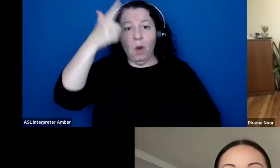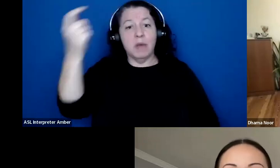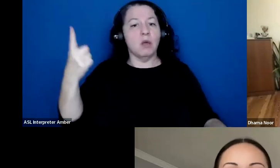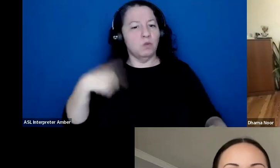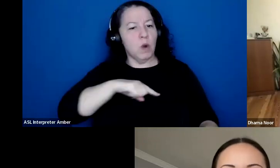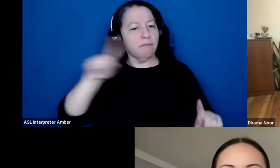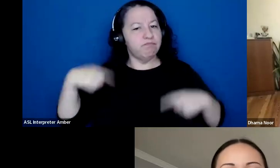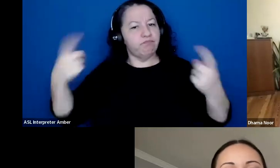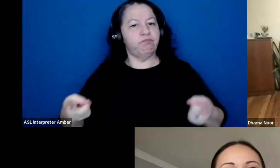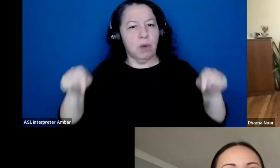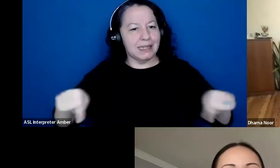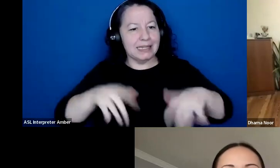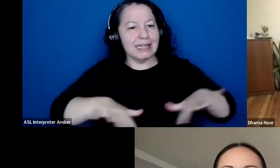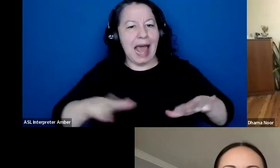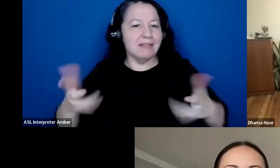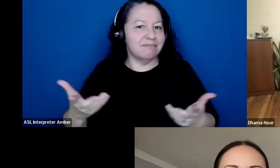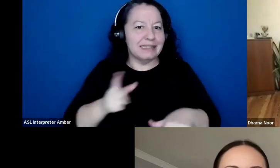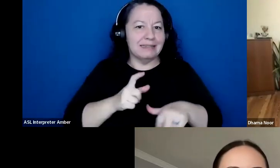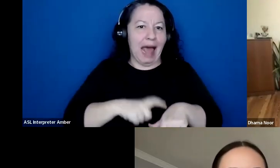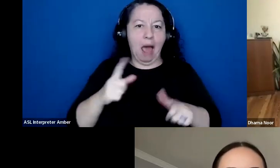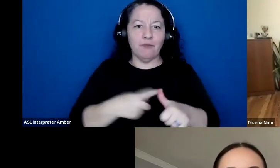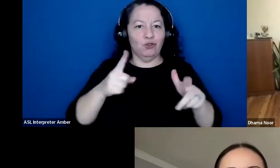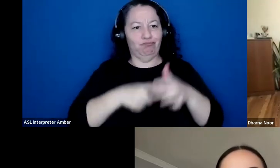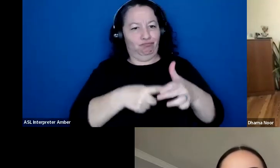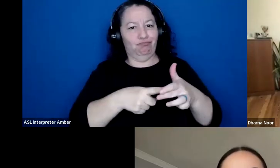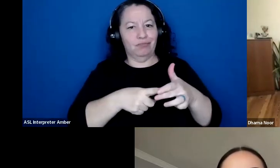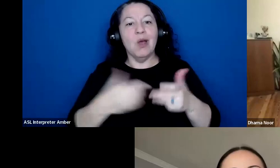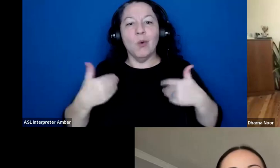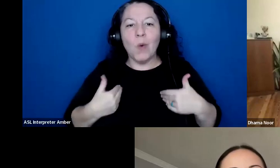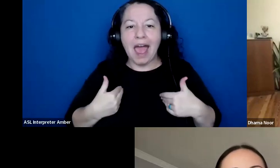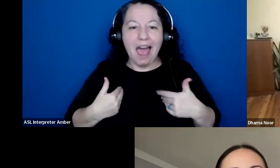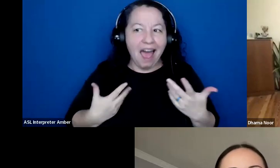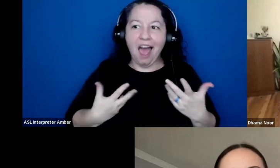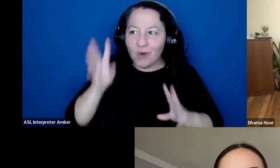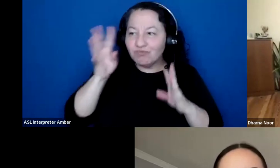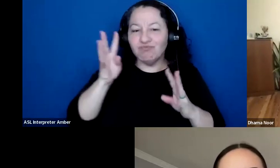since time immemorial and we have, you know, creation stories that tie us to these lands.